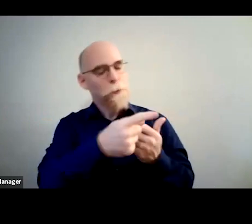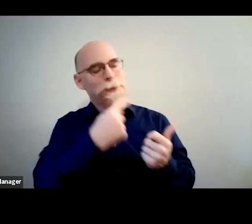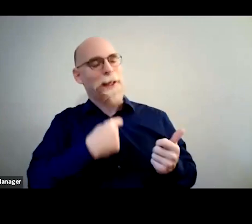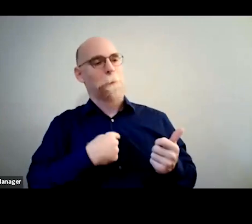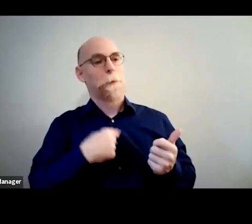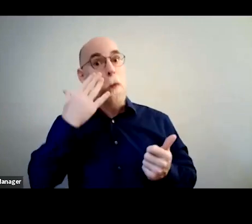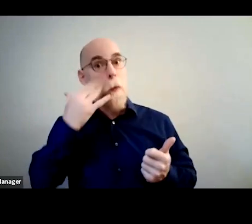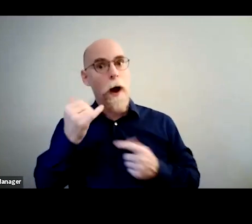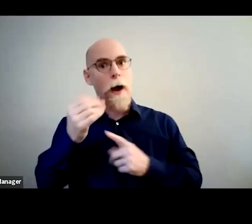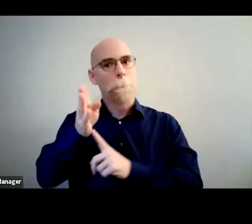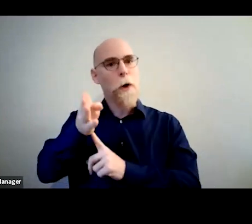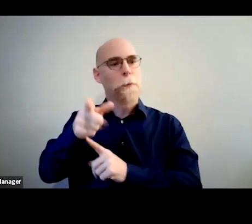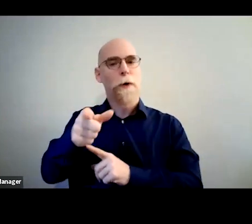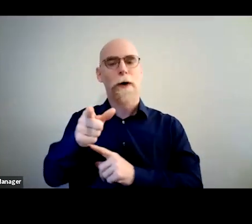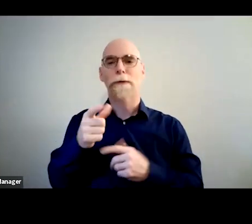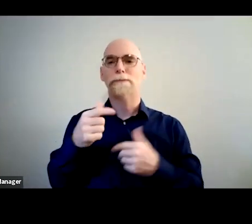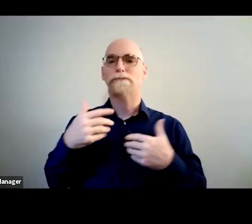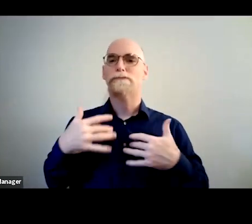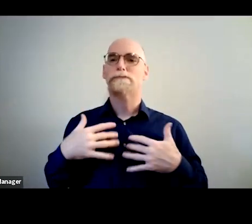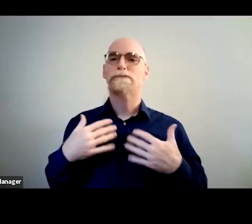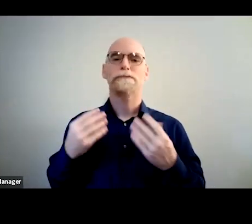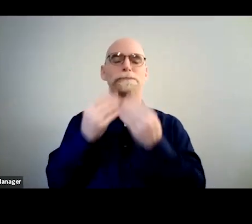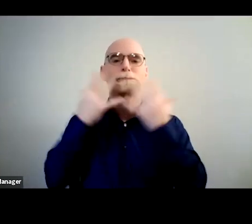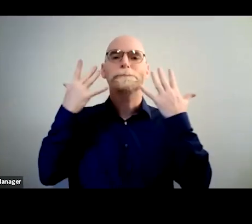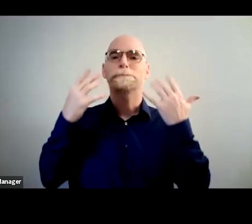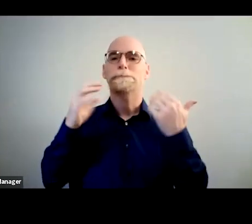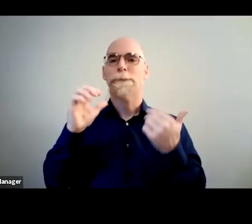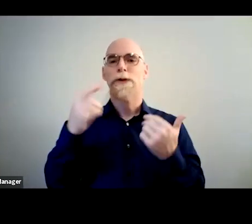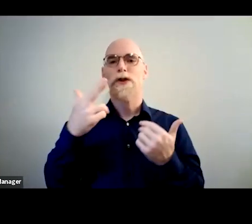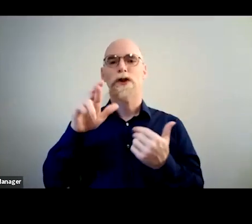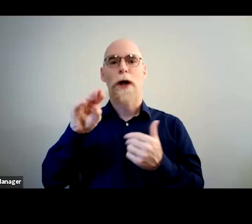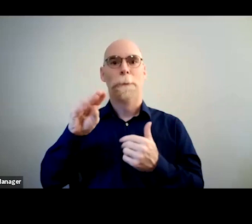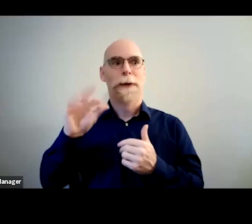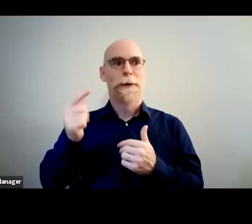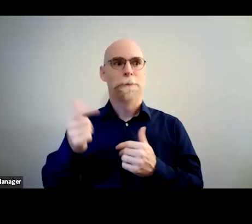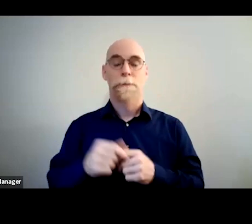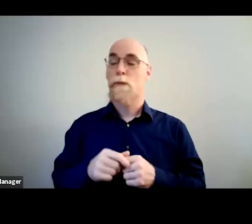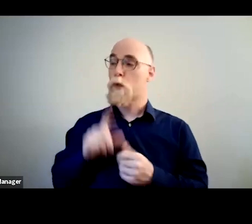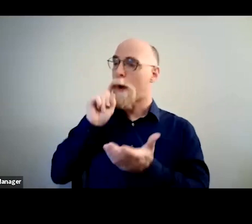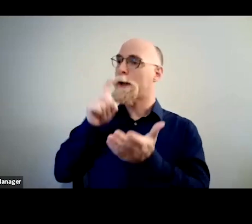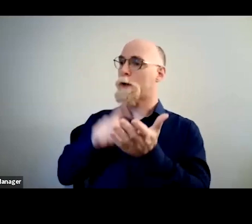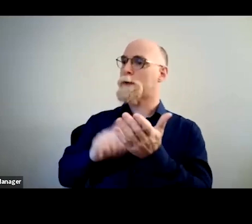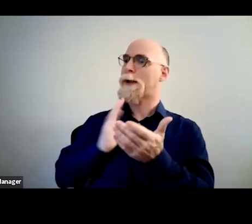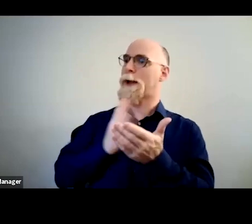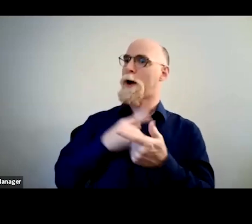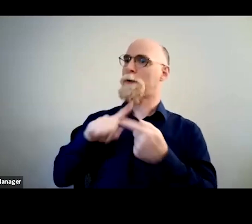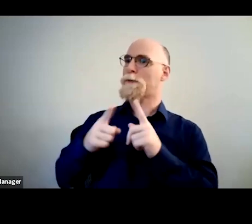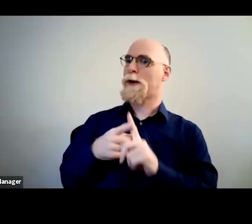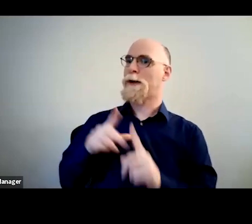Well, you know what? I noticed that our friend Doreen Boulder is with us today. I